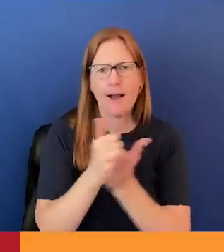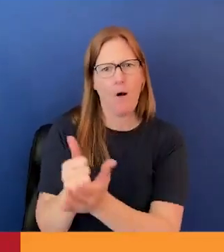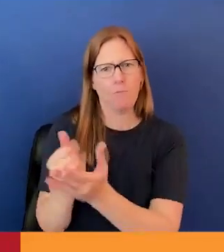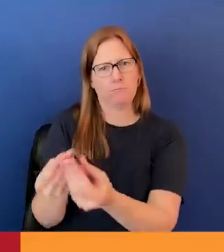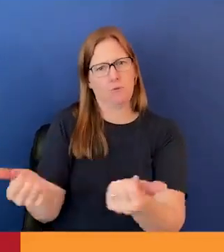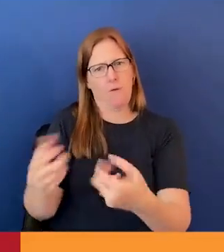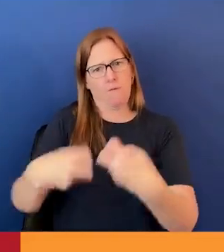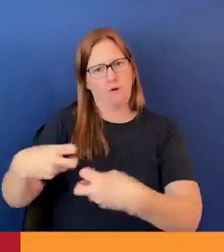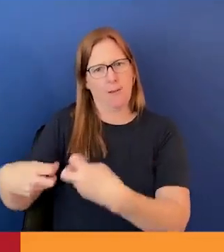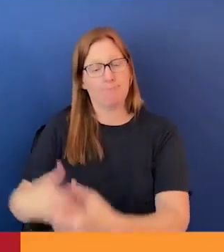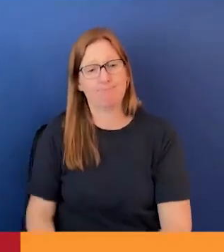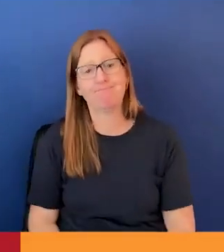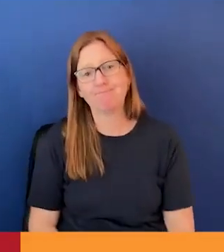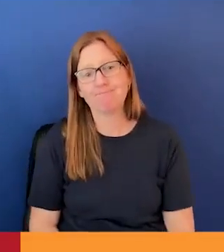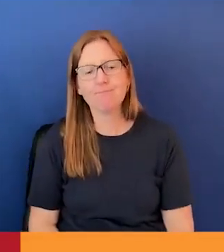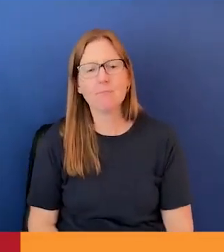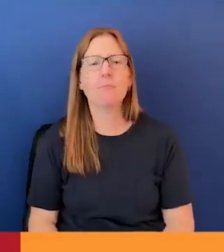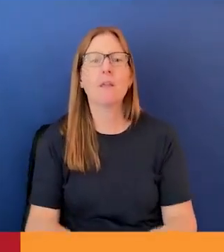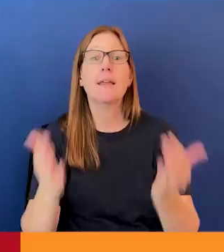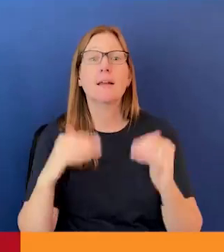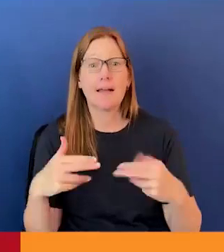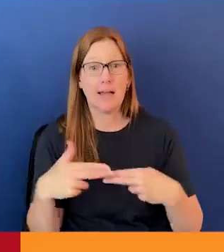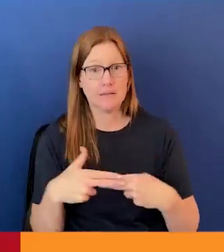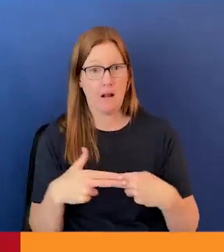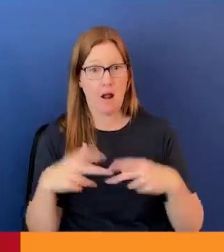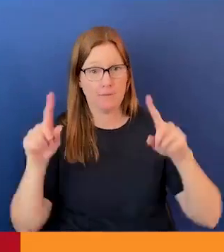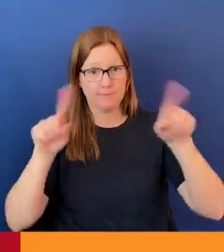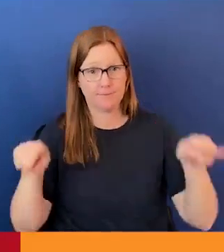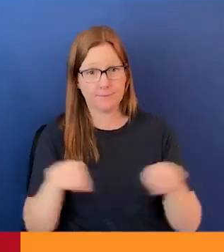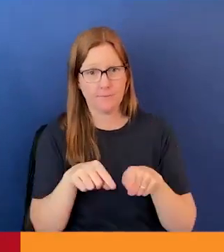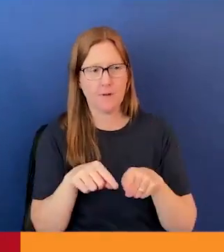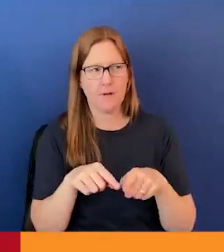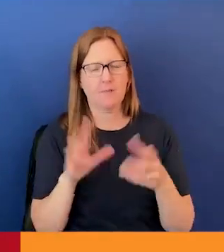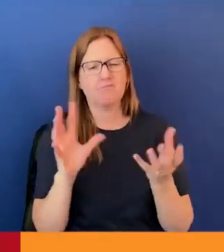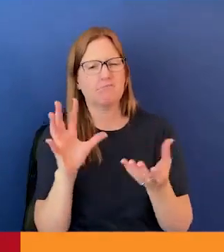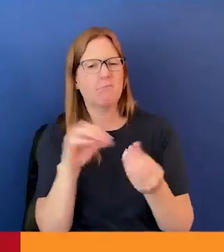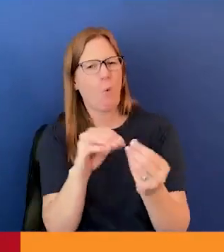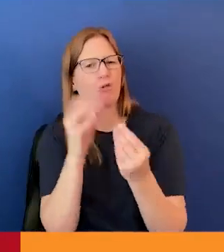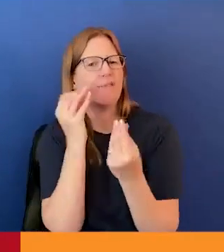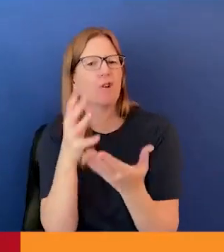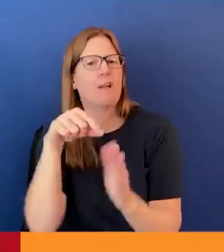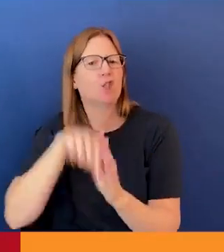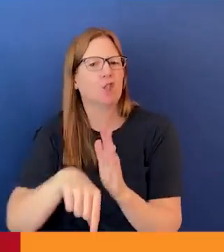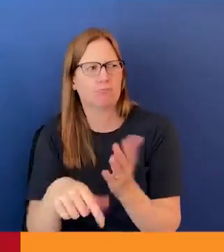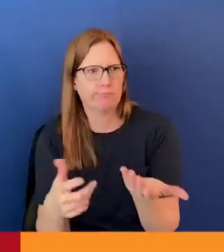So the next slide, is just a little bit more information about why did we choose a prize challenge?